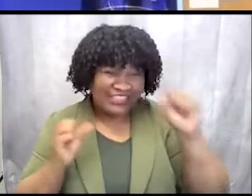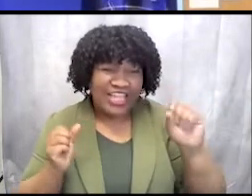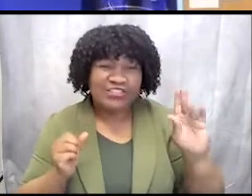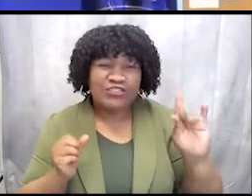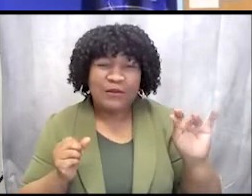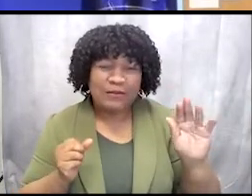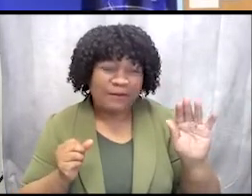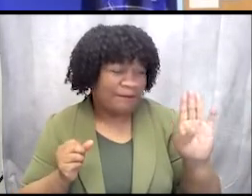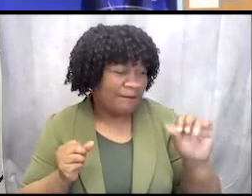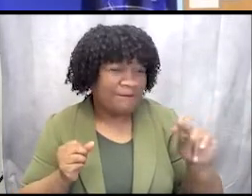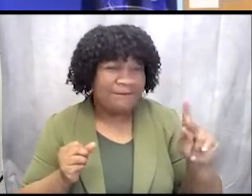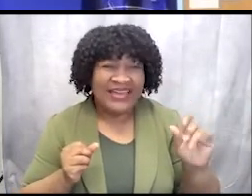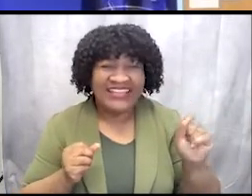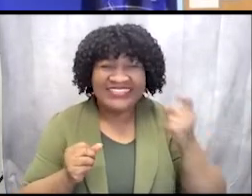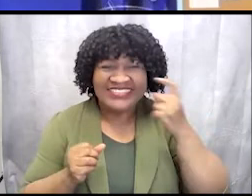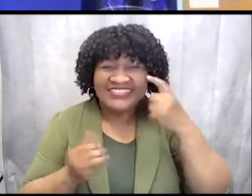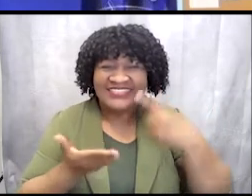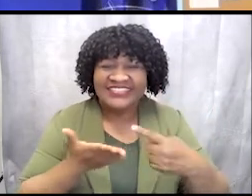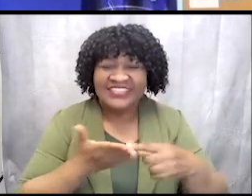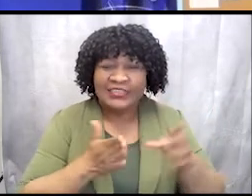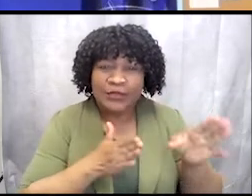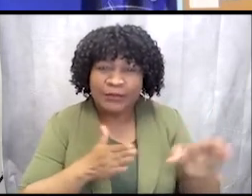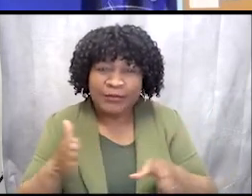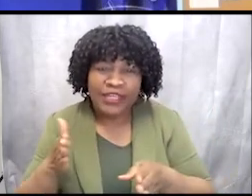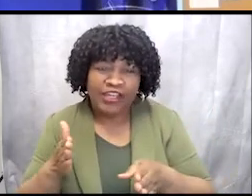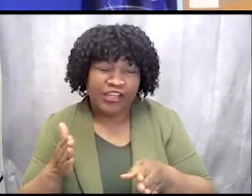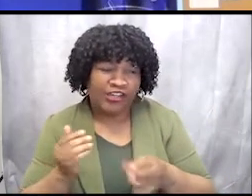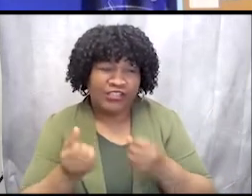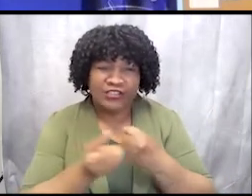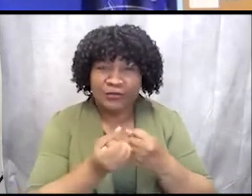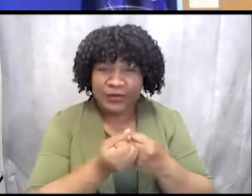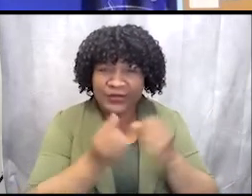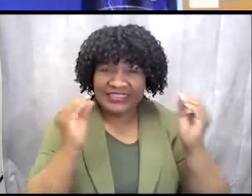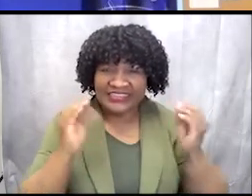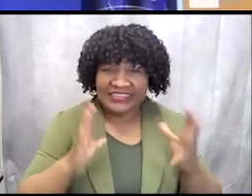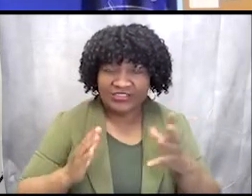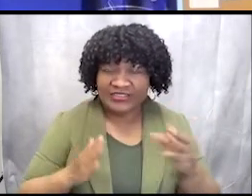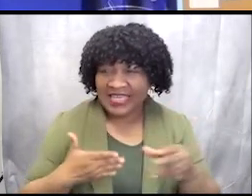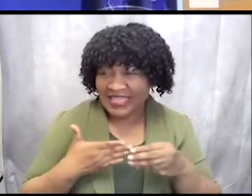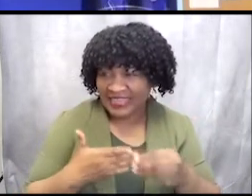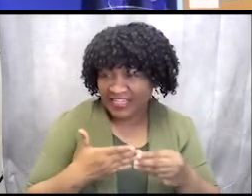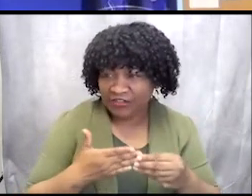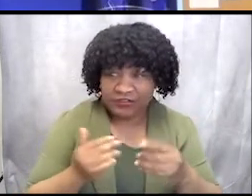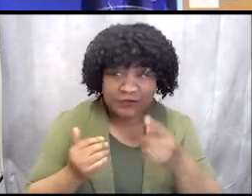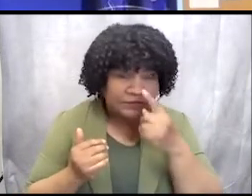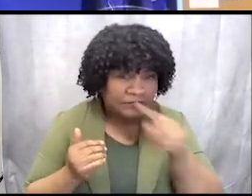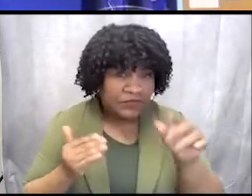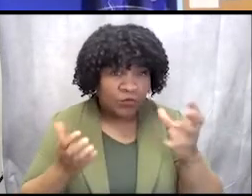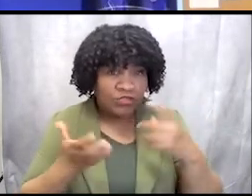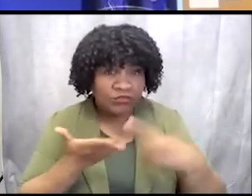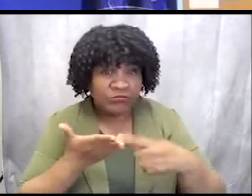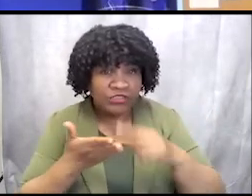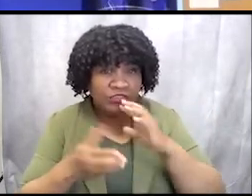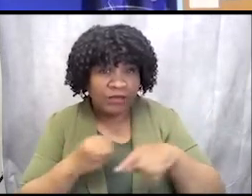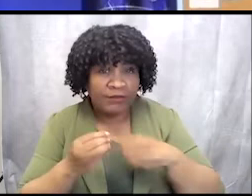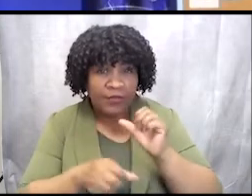for preparing and supporting teachers as well as leaders, I would imagine. Can you talk about the work that you've done